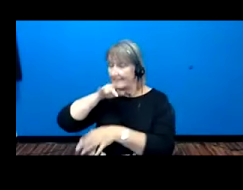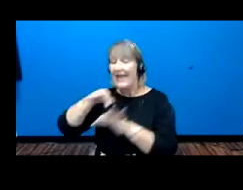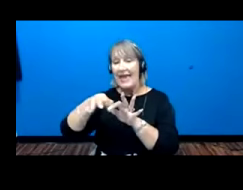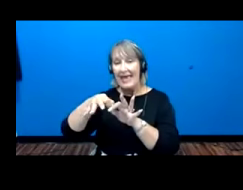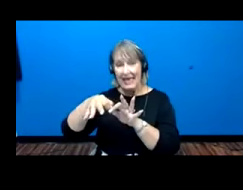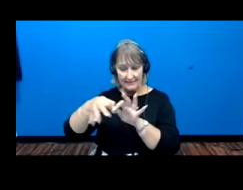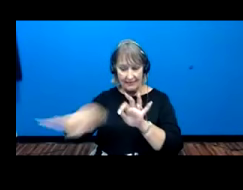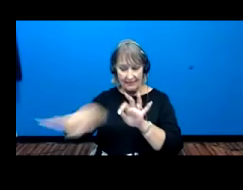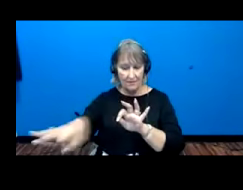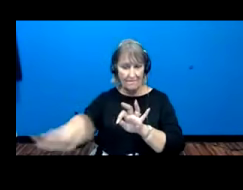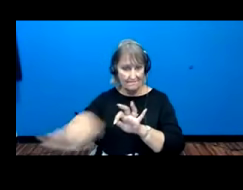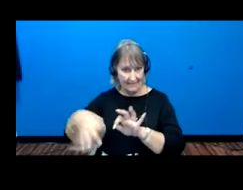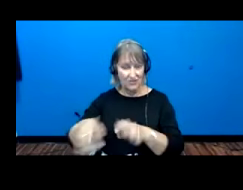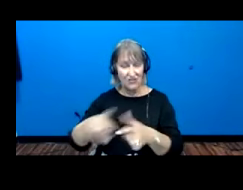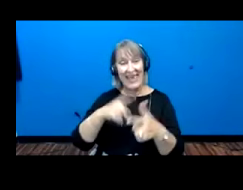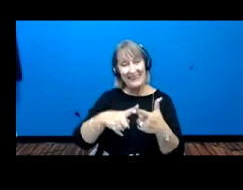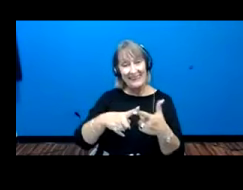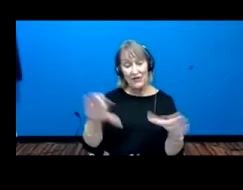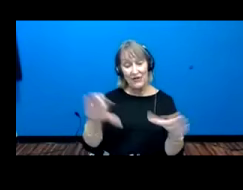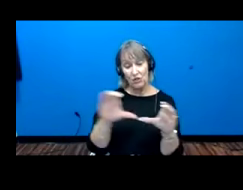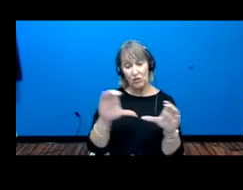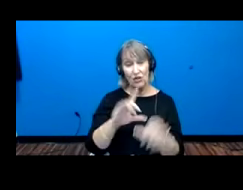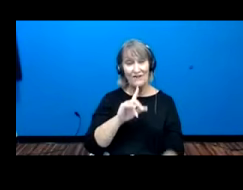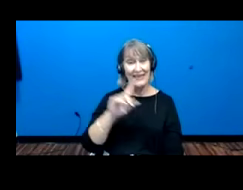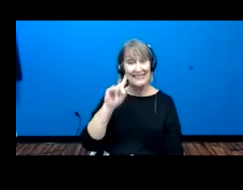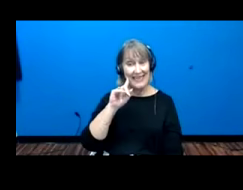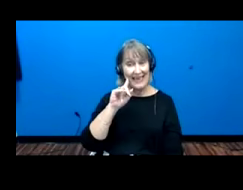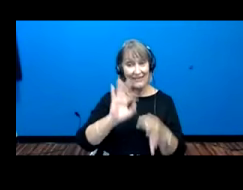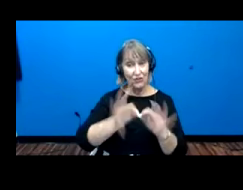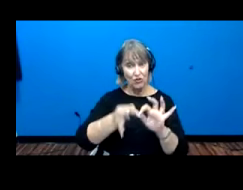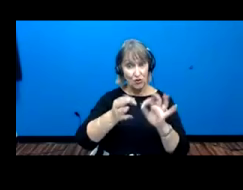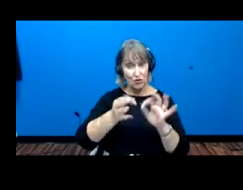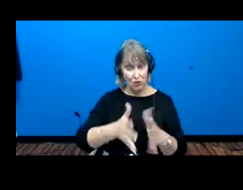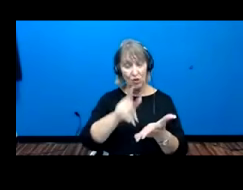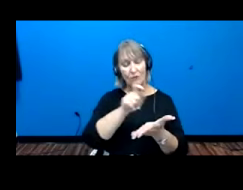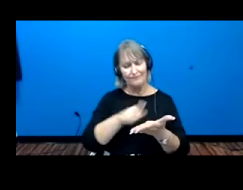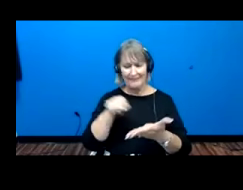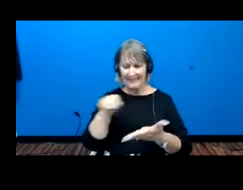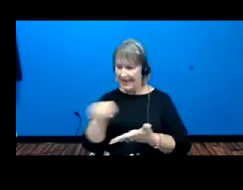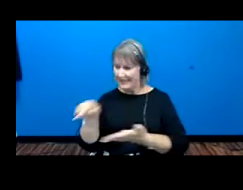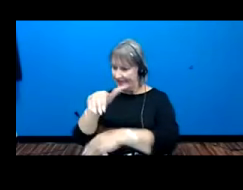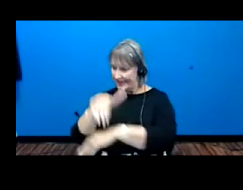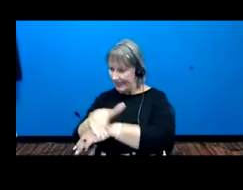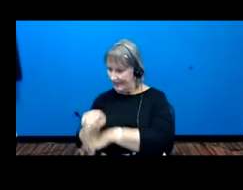A certified deaf interpreter creates the ASL gloss script for native signs,